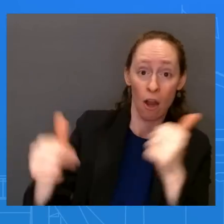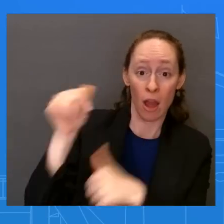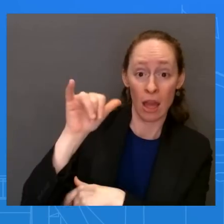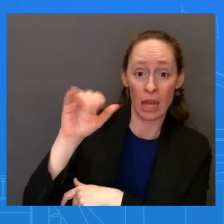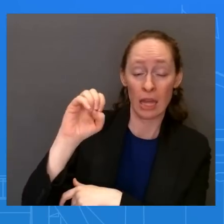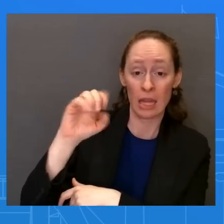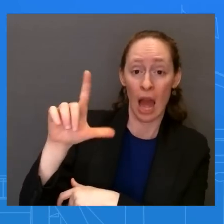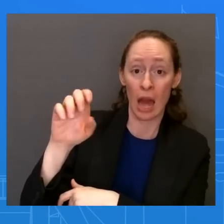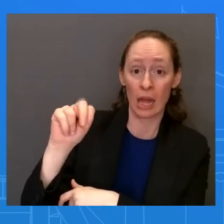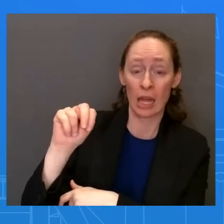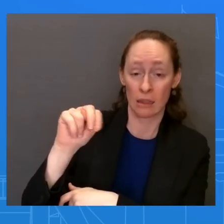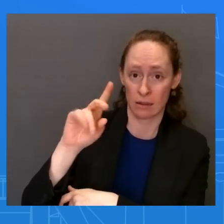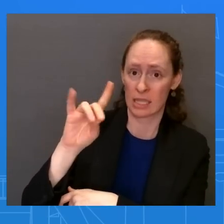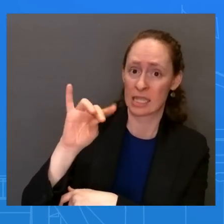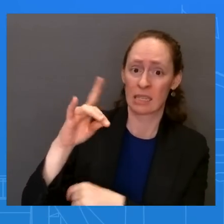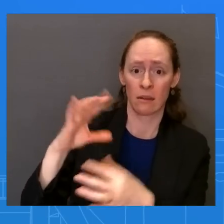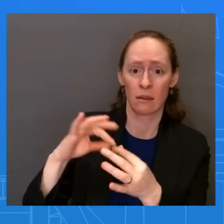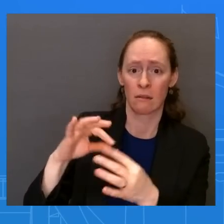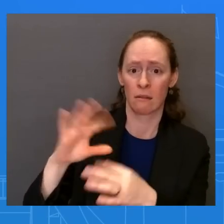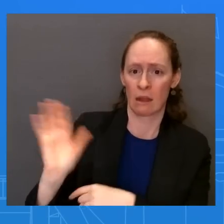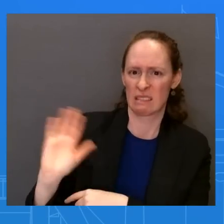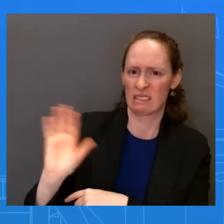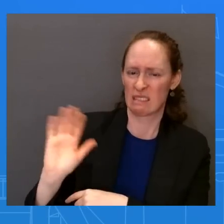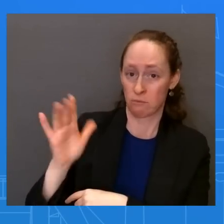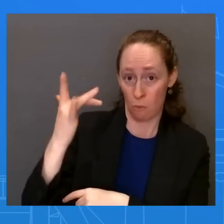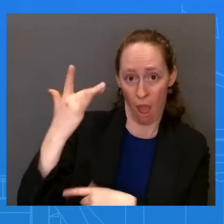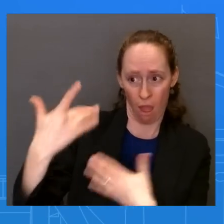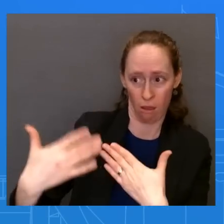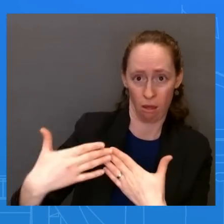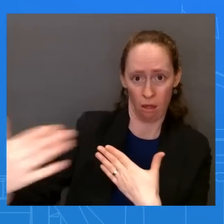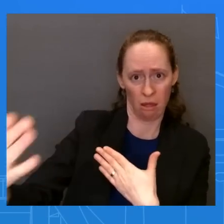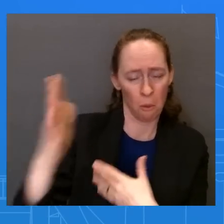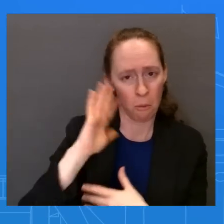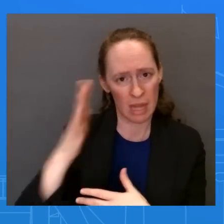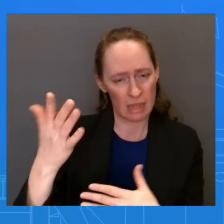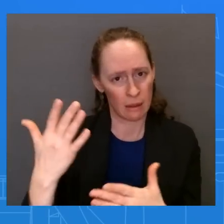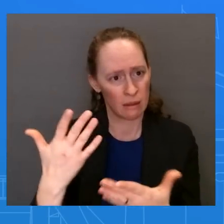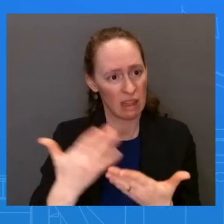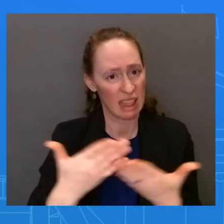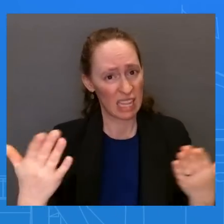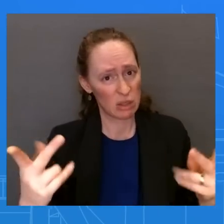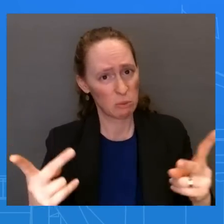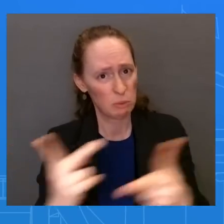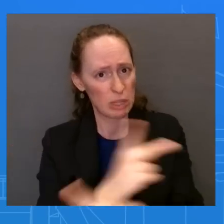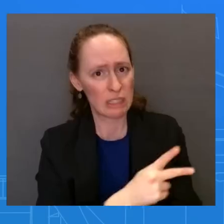that may be on some unrelated topic with members of Congress about debt limit negotiations?